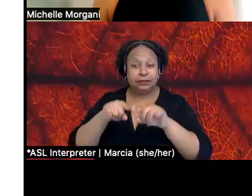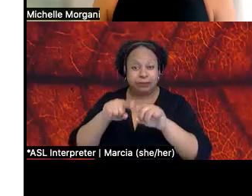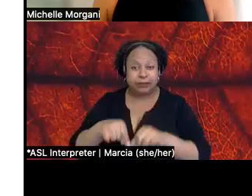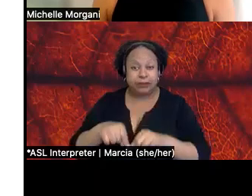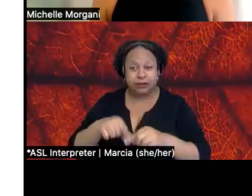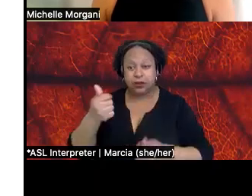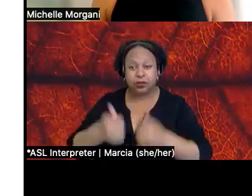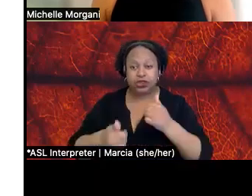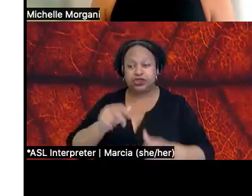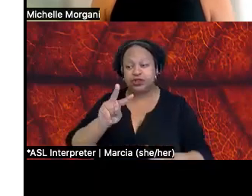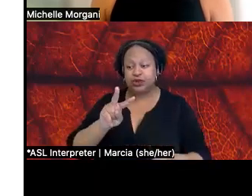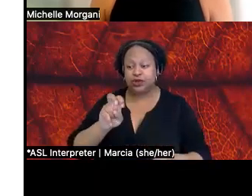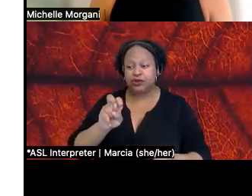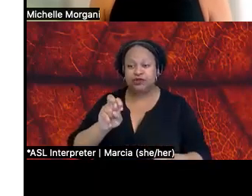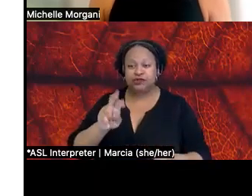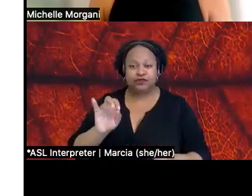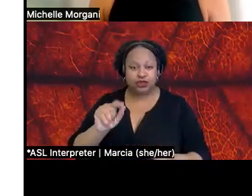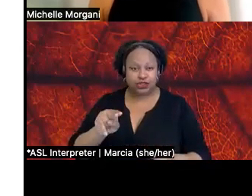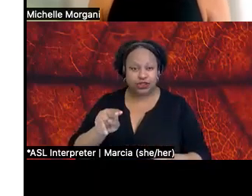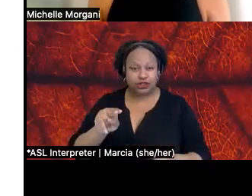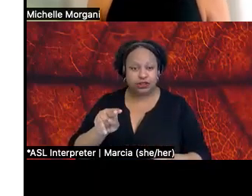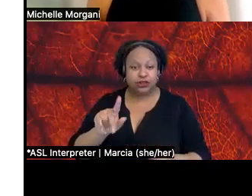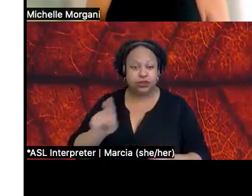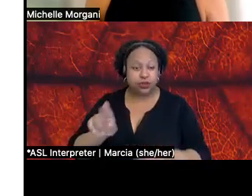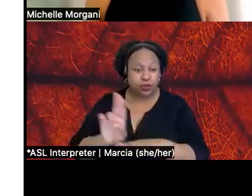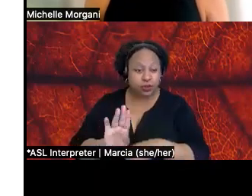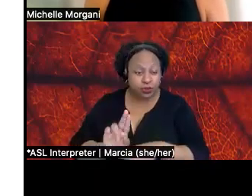of Microsoft Office you're using, whether you're using it on your